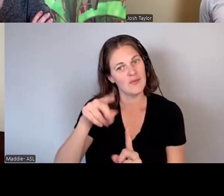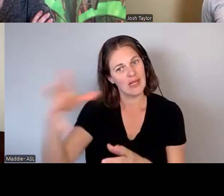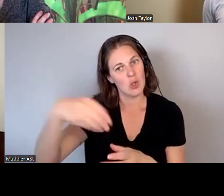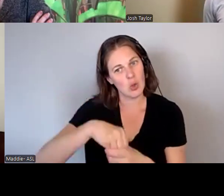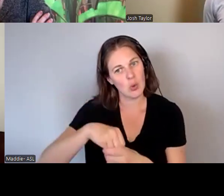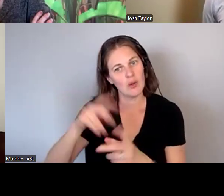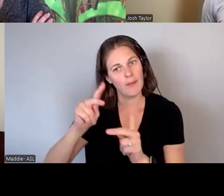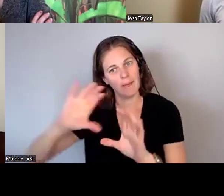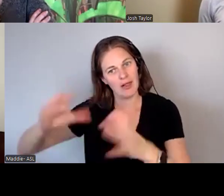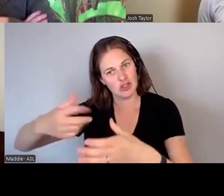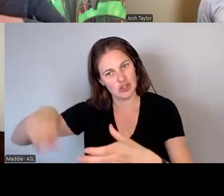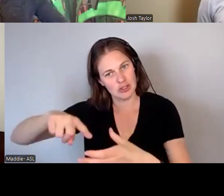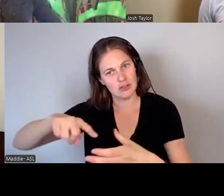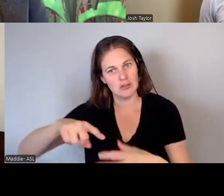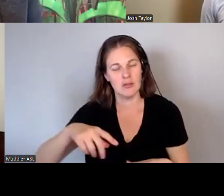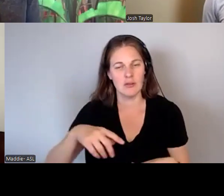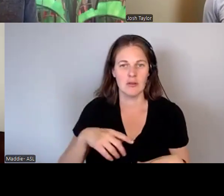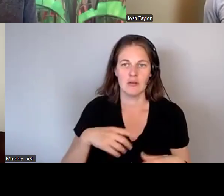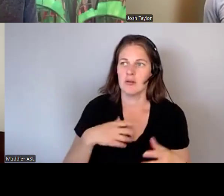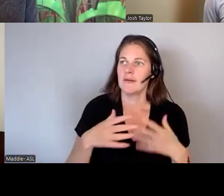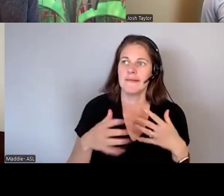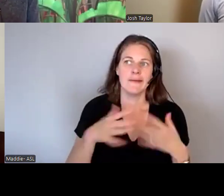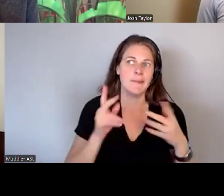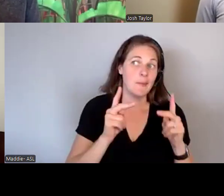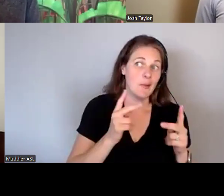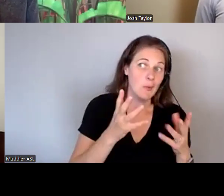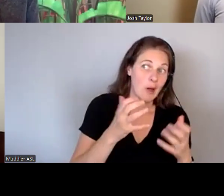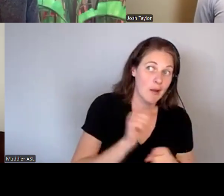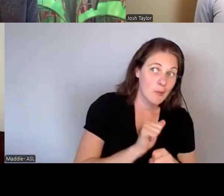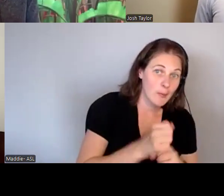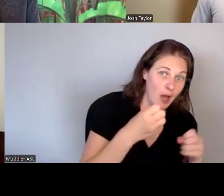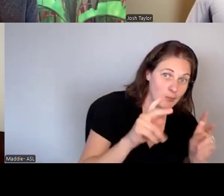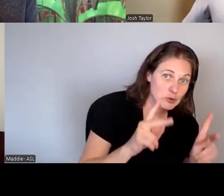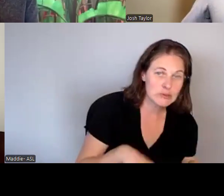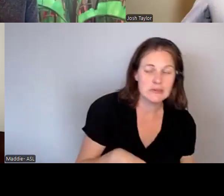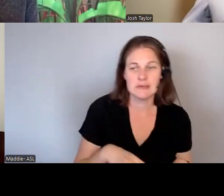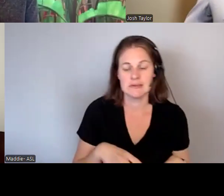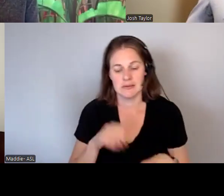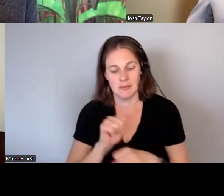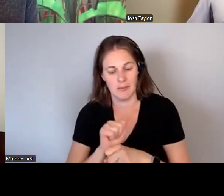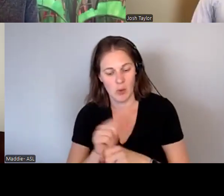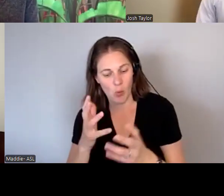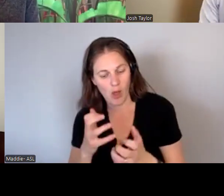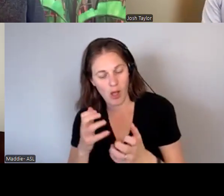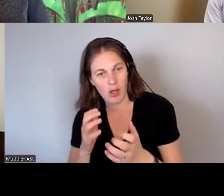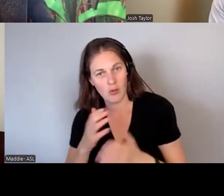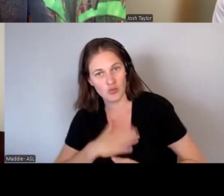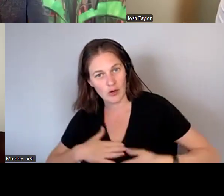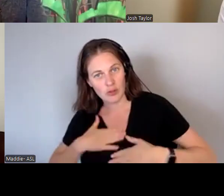whether the people are looking at employment opportunities or maybe they're looking at recreational programming opportunities,